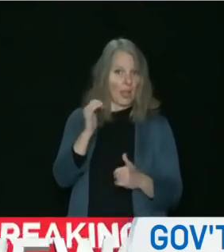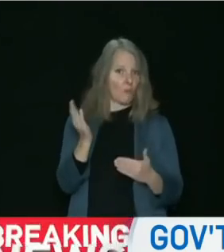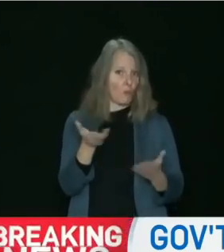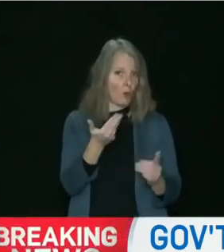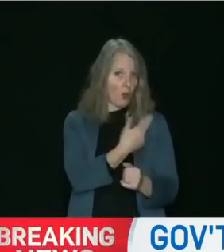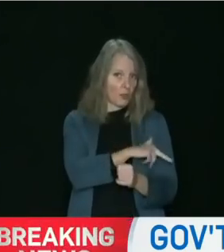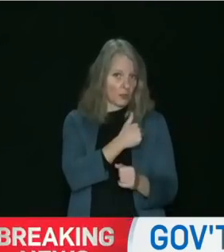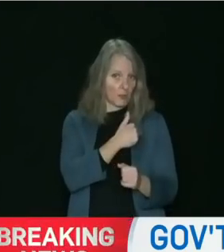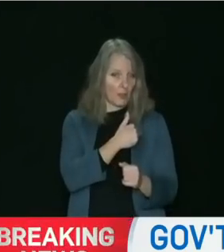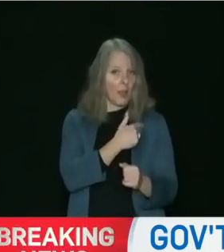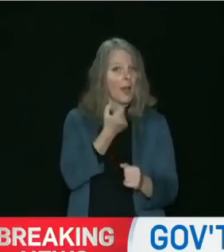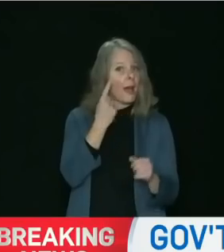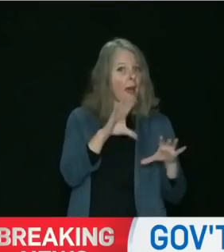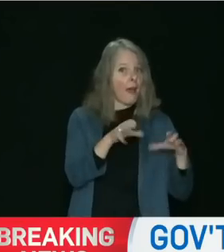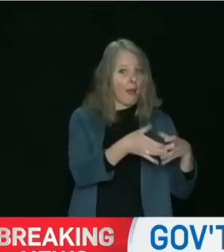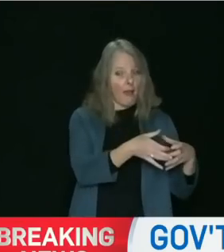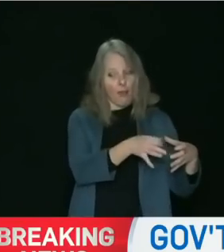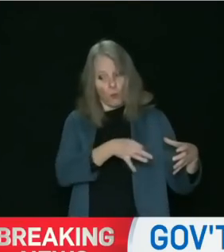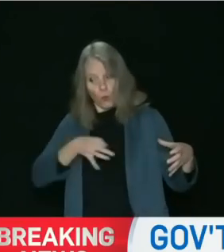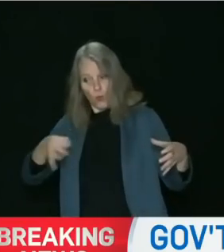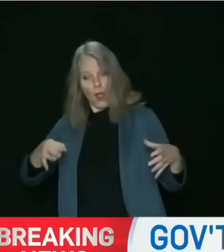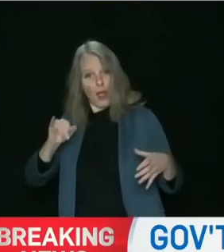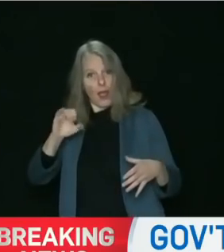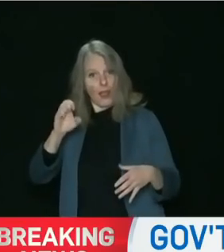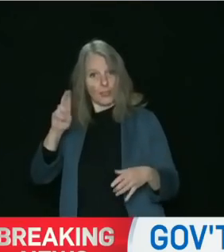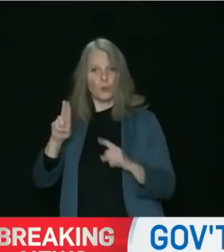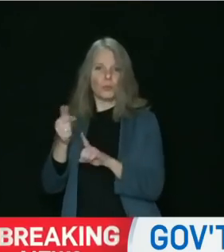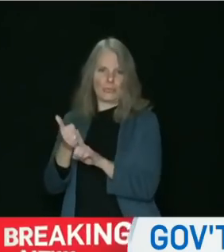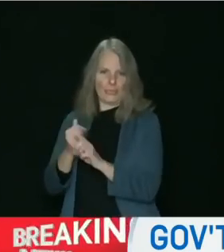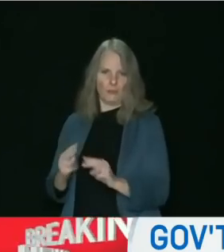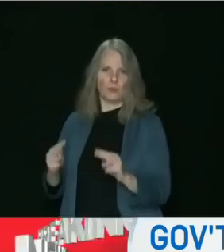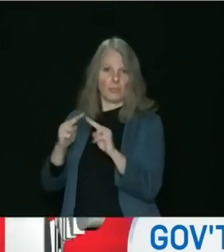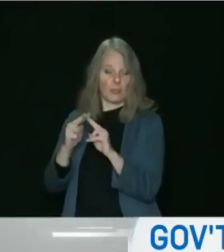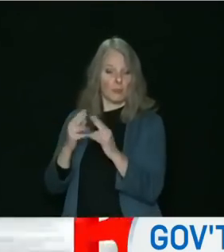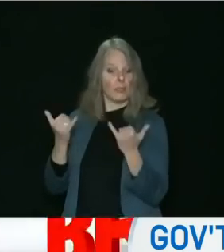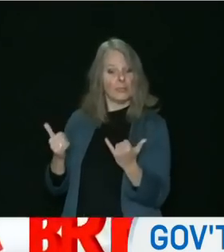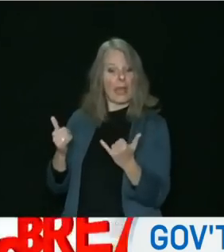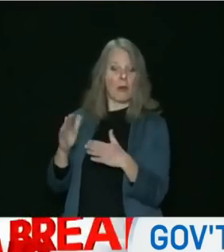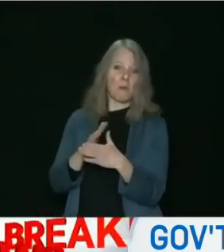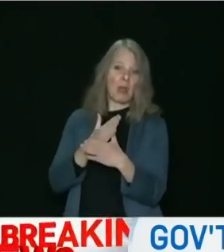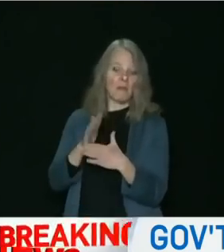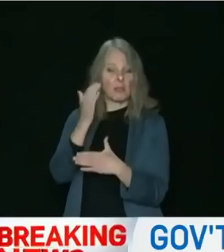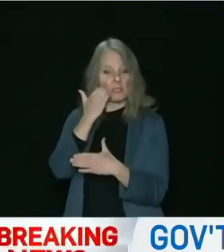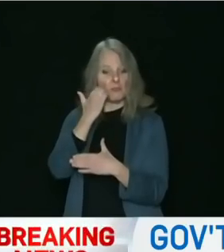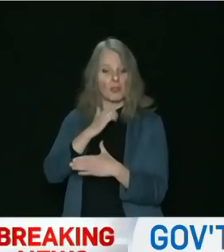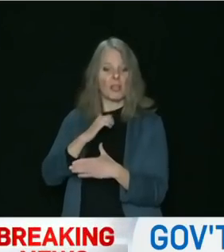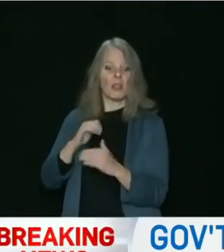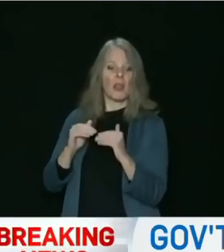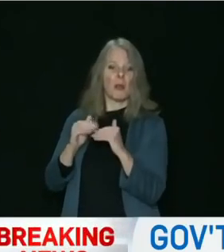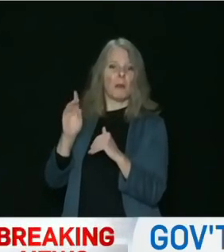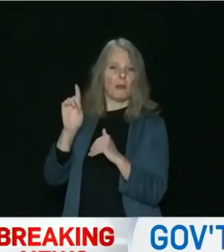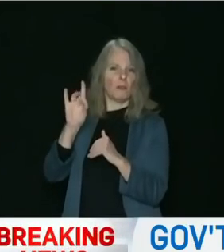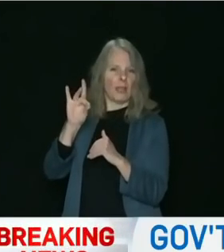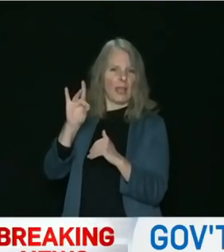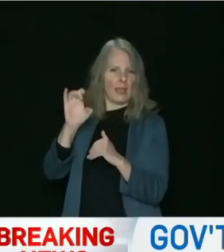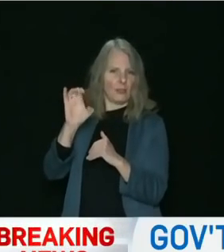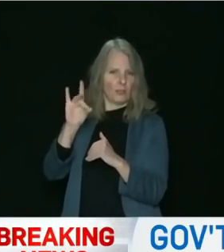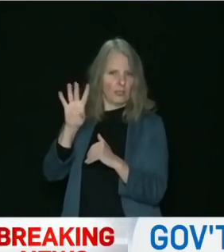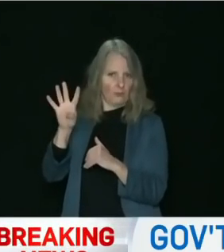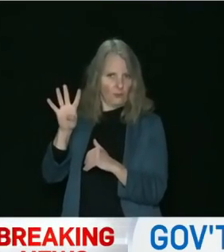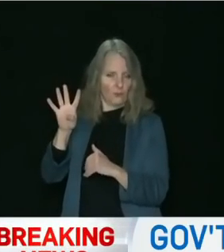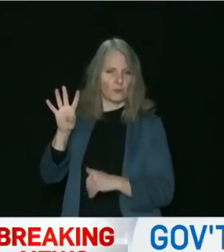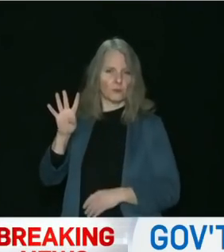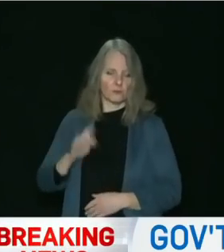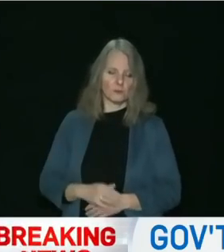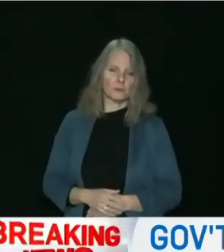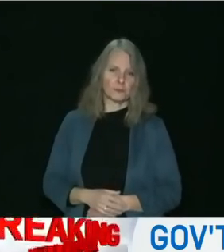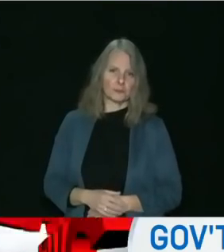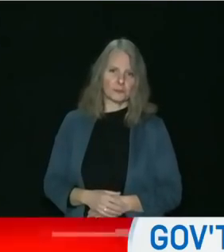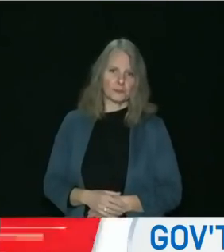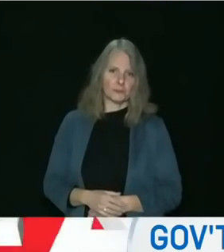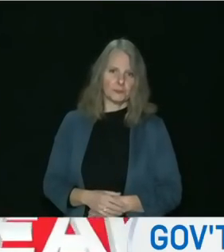MORE THAN QUADRUPLED TO ATTAIN